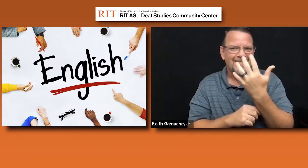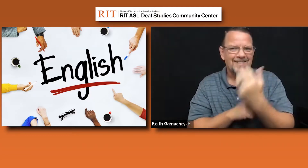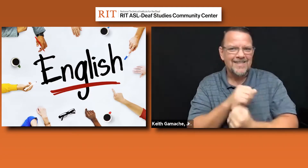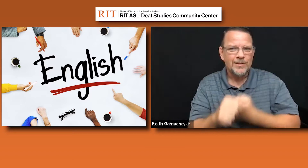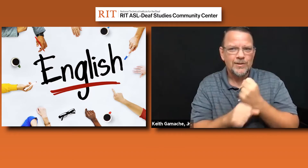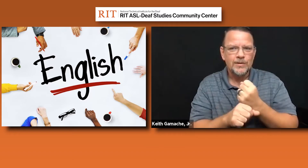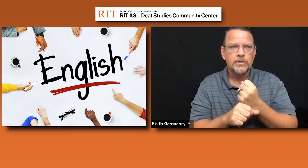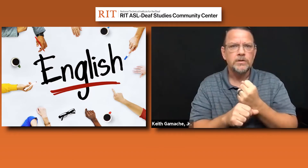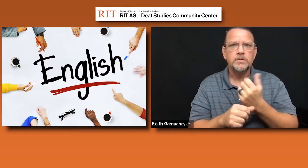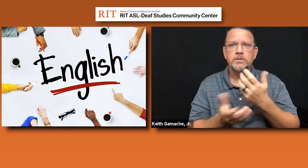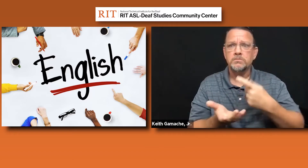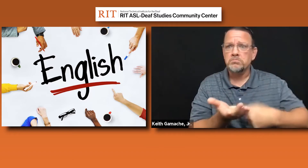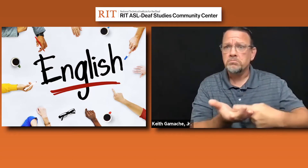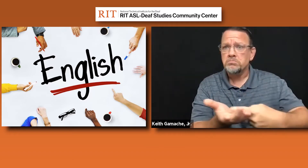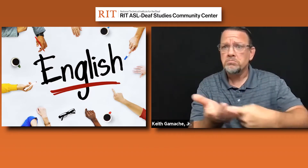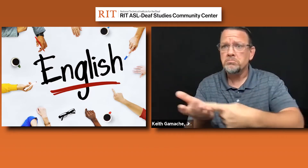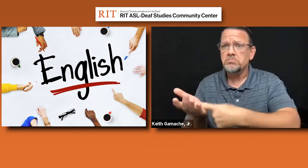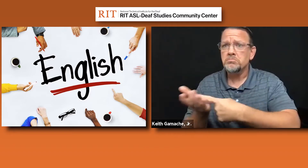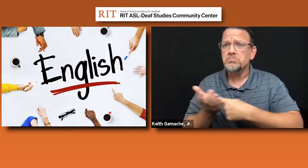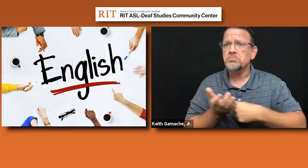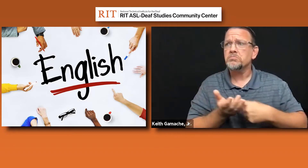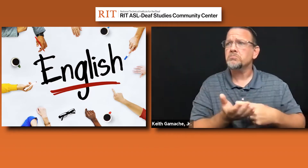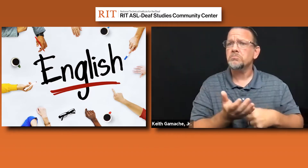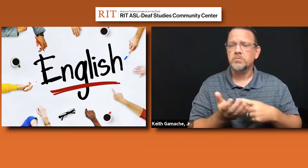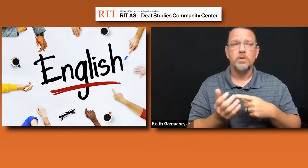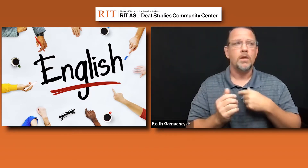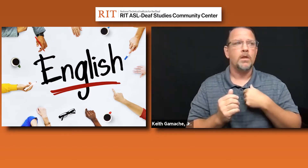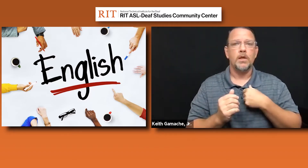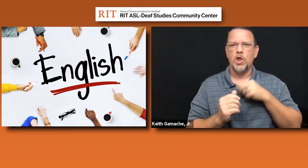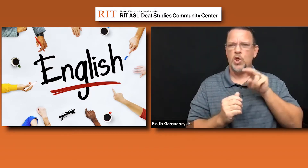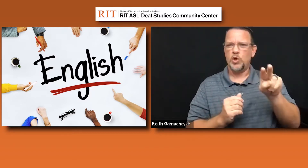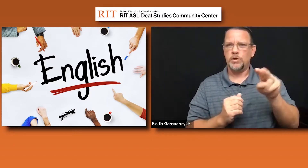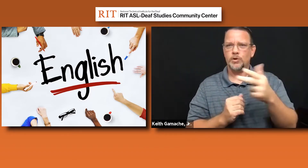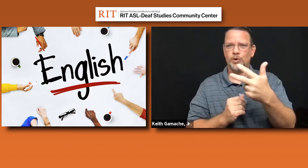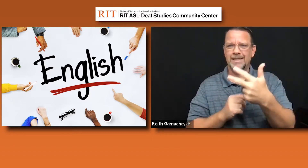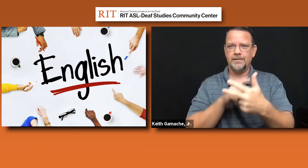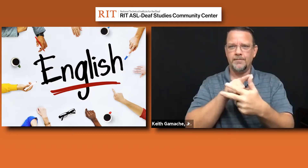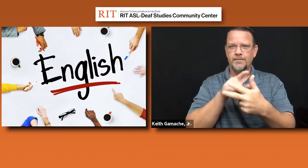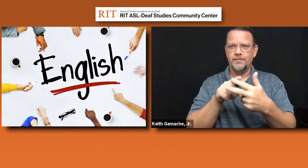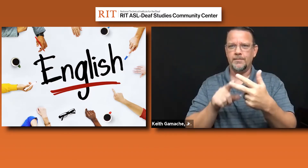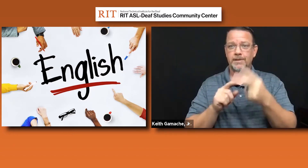and over the last 5 years in those particular areas,